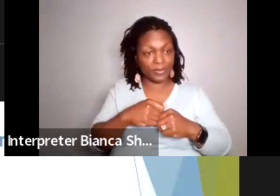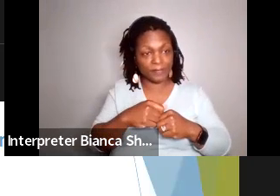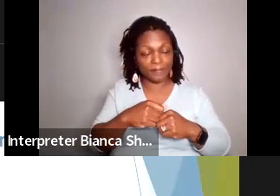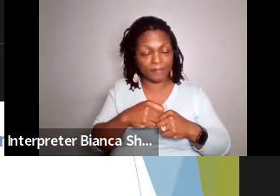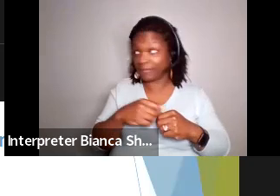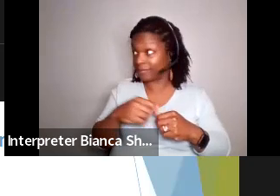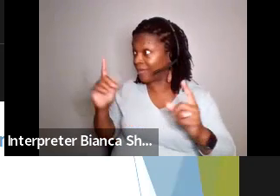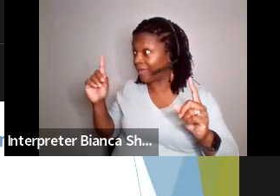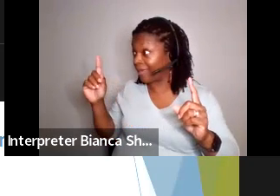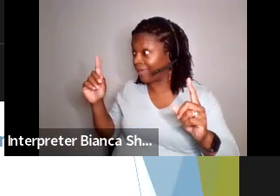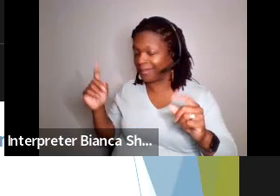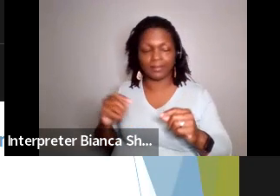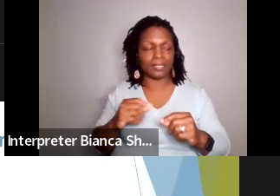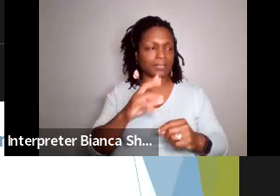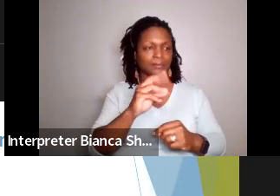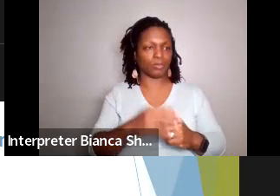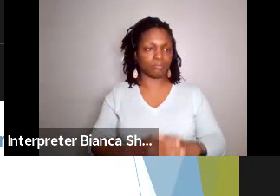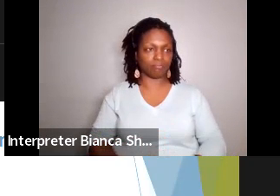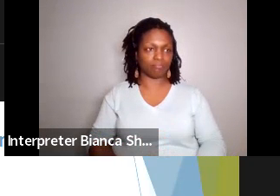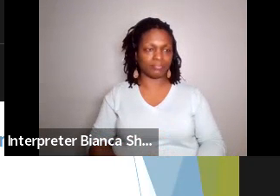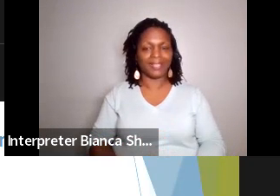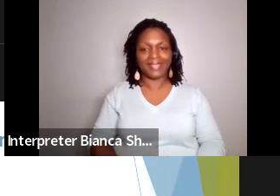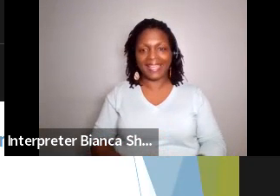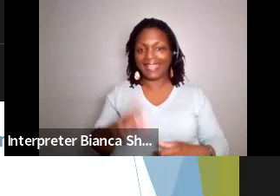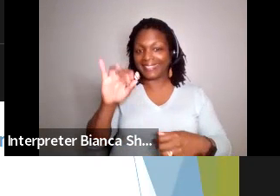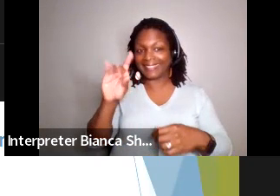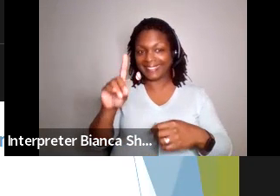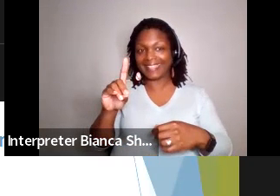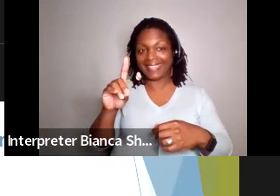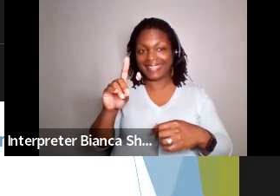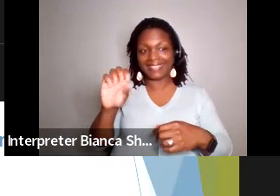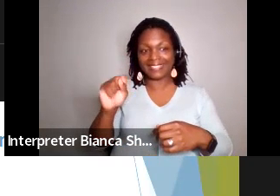But it's. okay. Oh, I did shift f 5 and it's big on my screen.